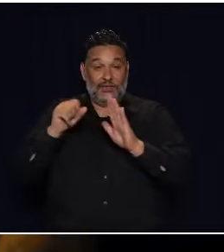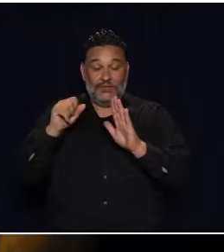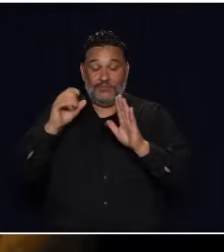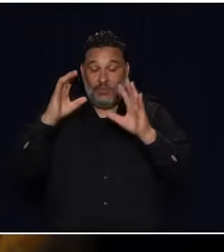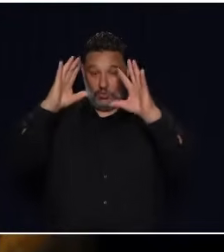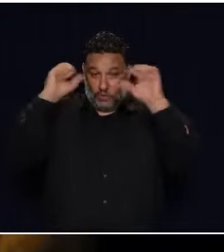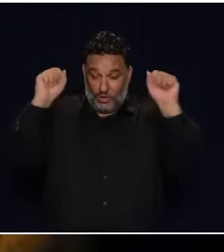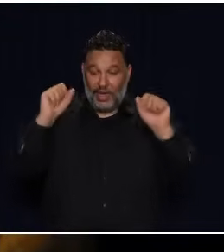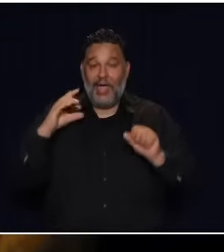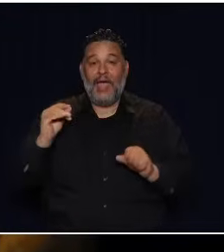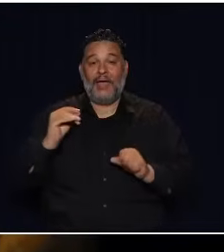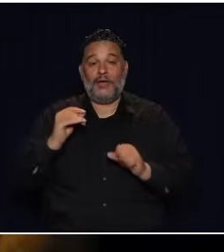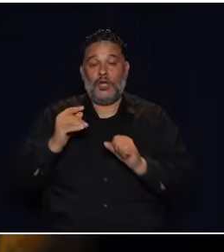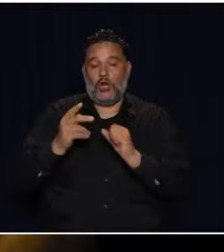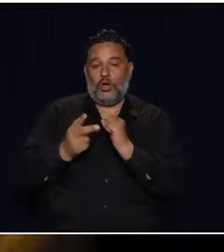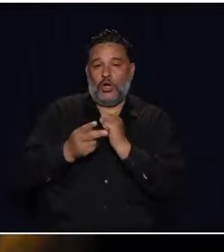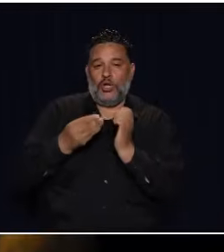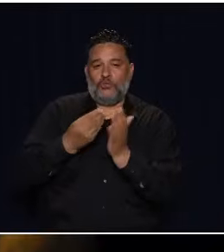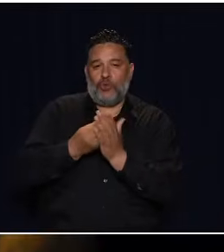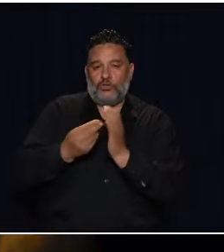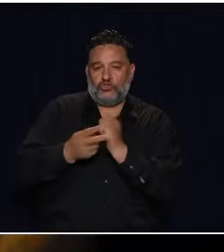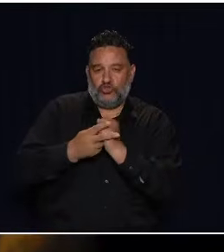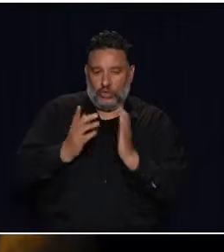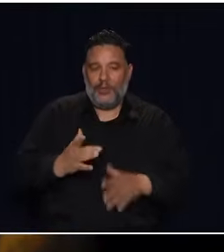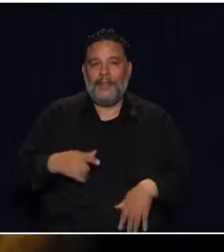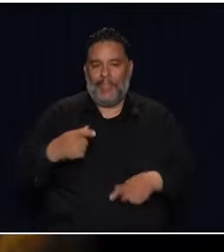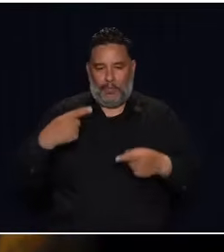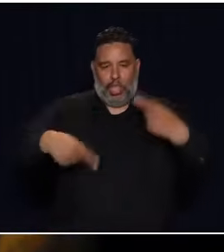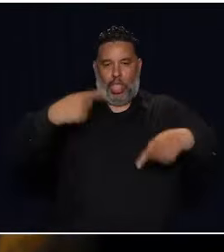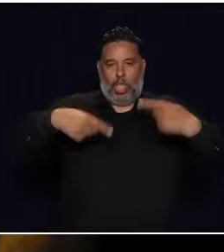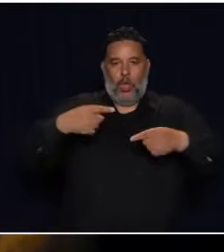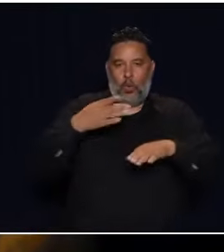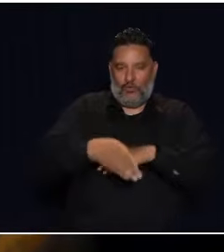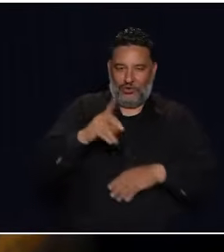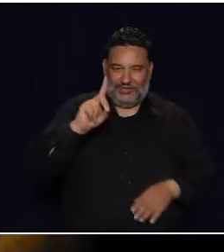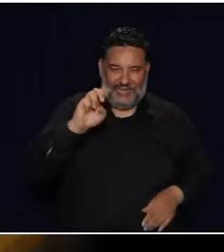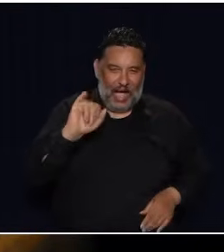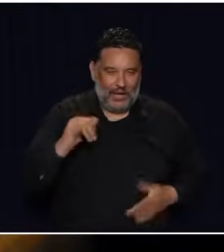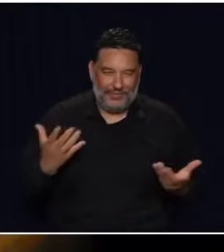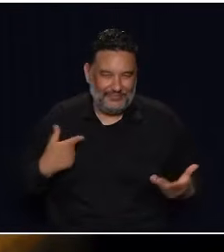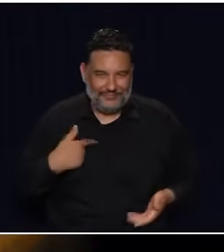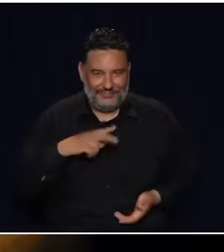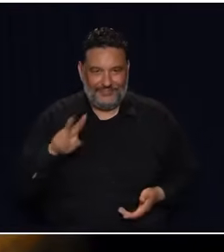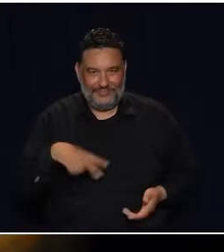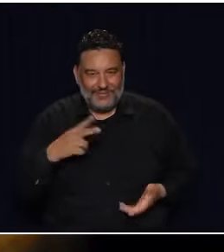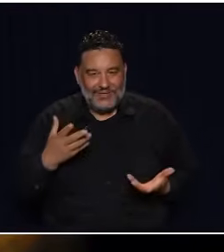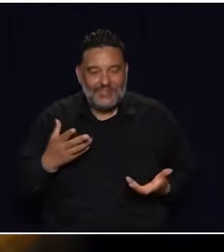OUR SCHOOLS, DR. RUIZ. SO JUST TODAY THE CURRENT